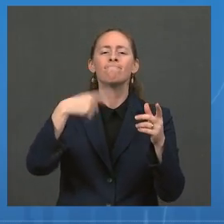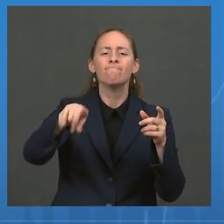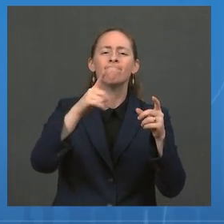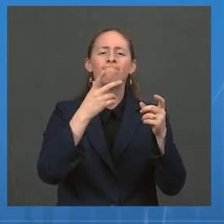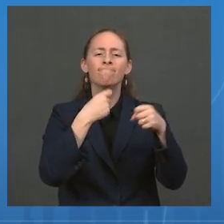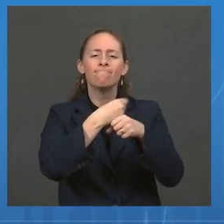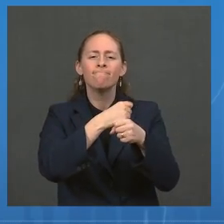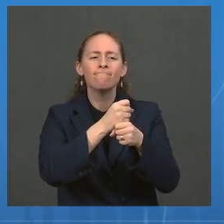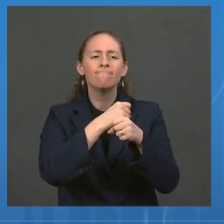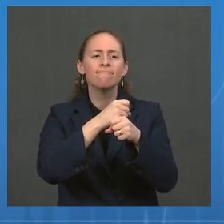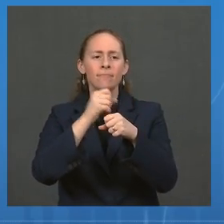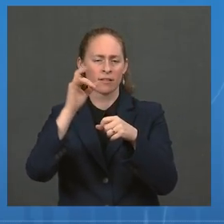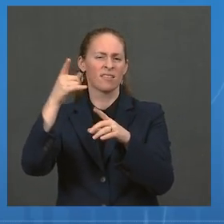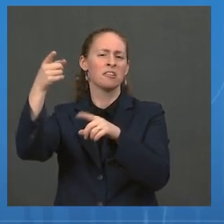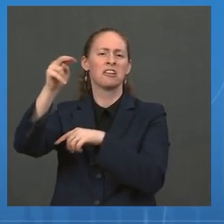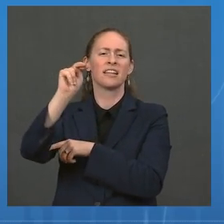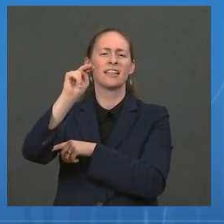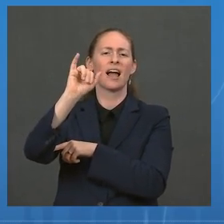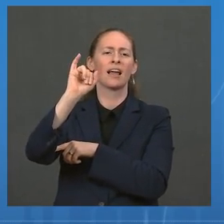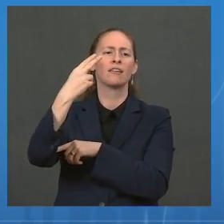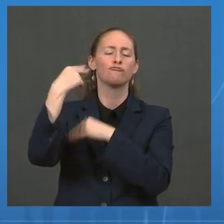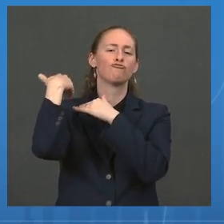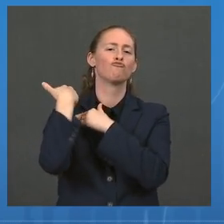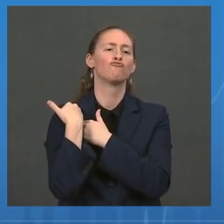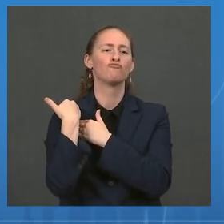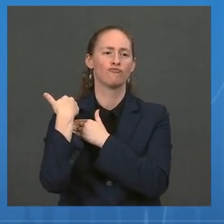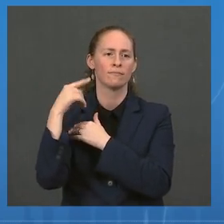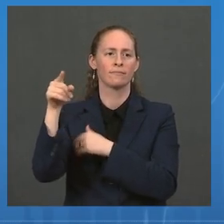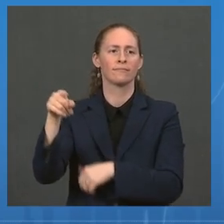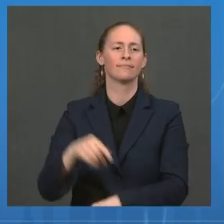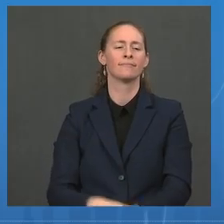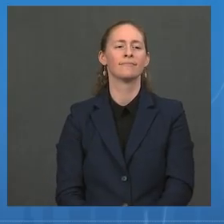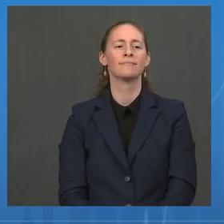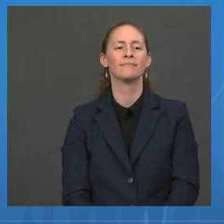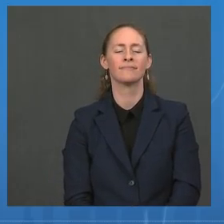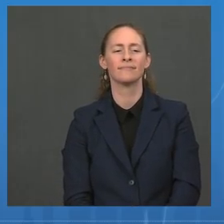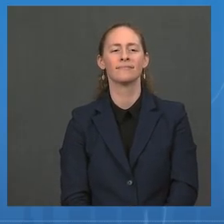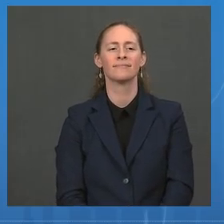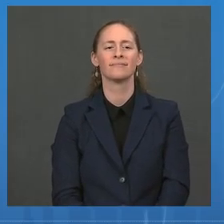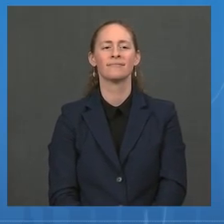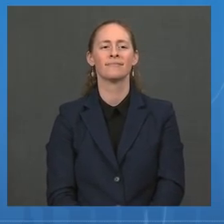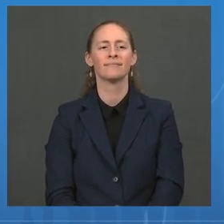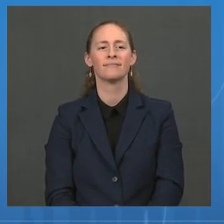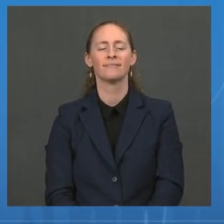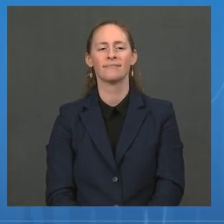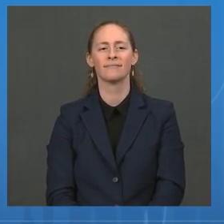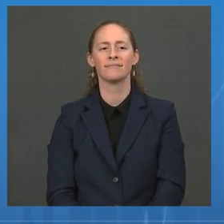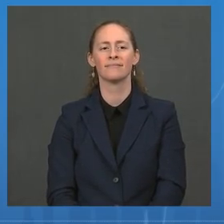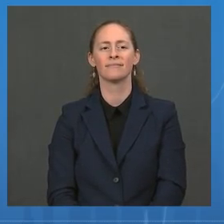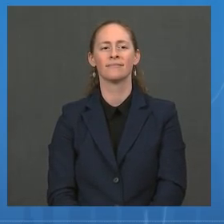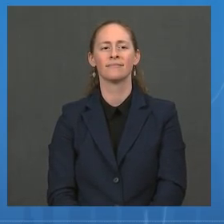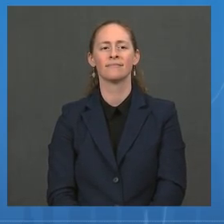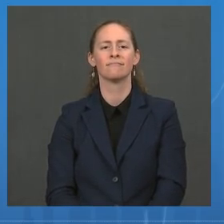NIAID -- but by the Defense Threat Reduction Agency at Emory, Georgia State University of Alabama